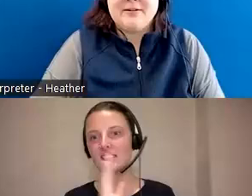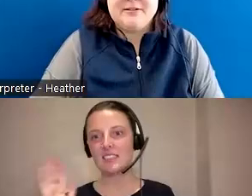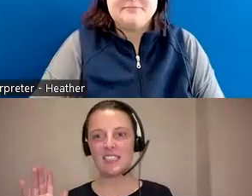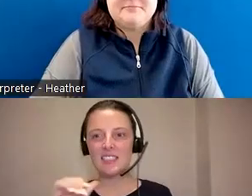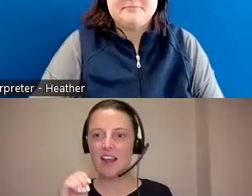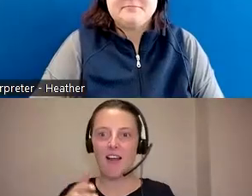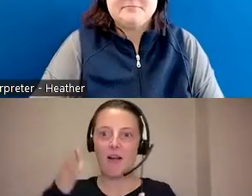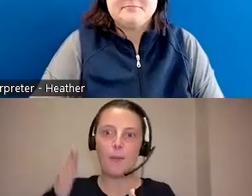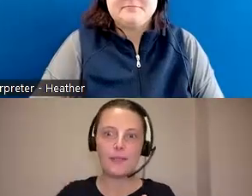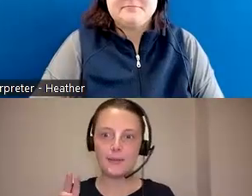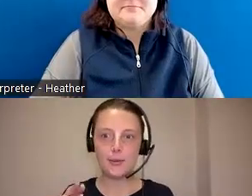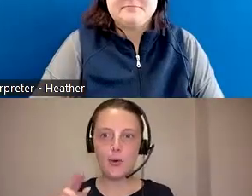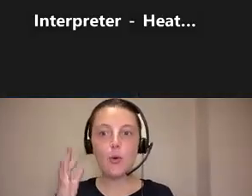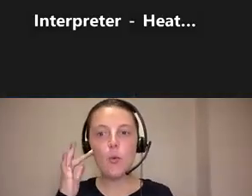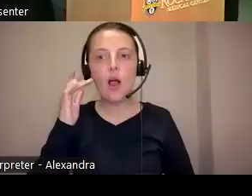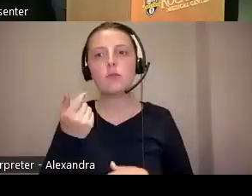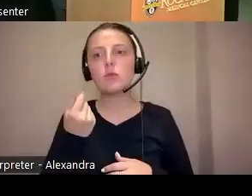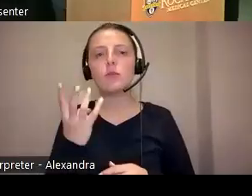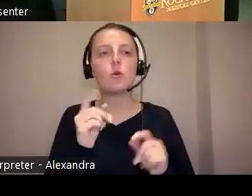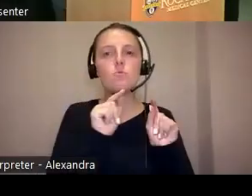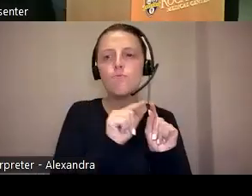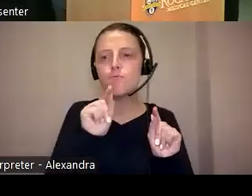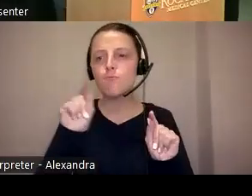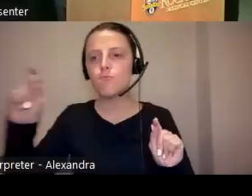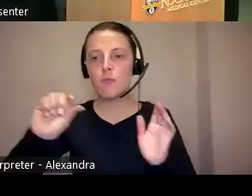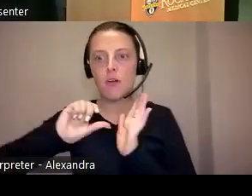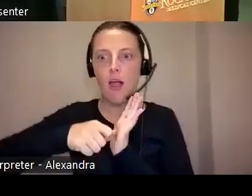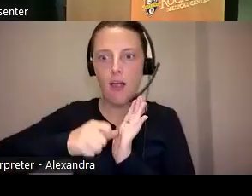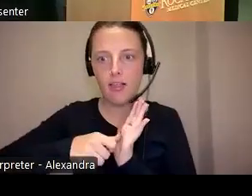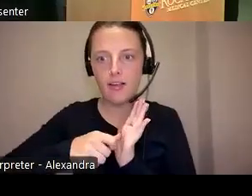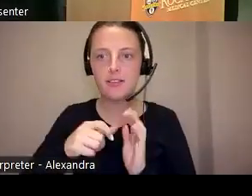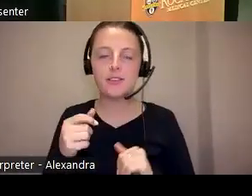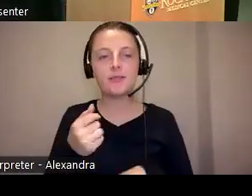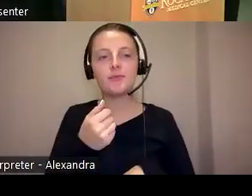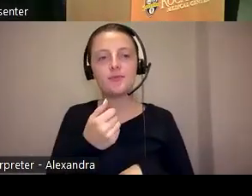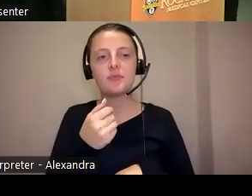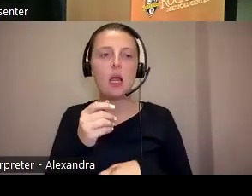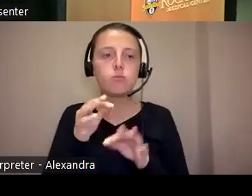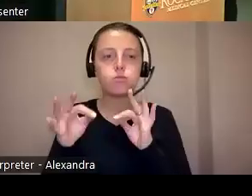speaking with individuals who have led during this time such as Marilyn Guadinho, Eric Kaine,